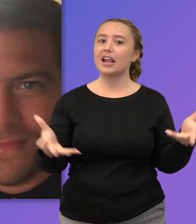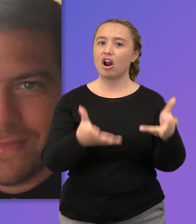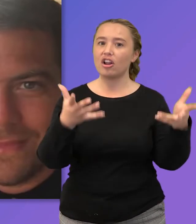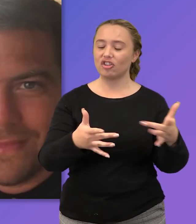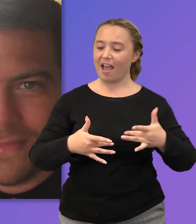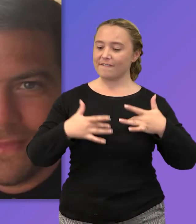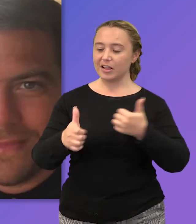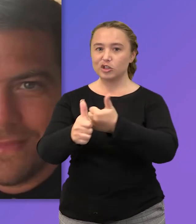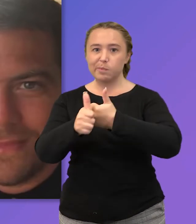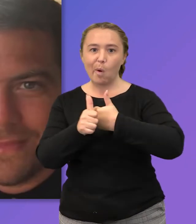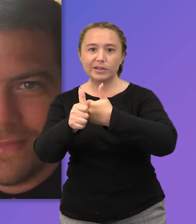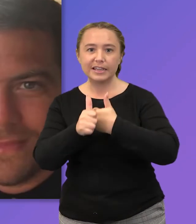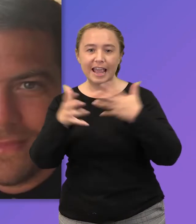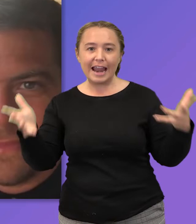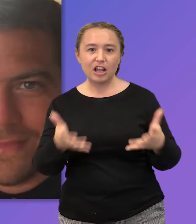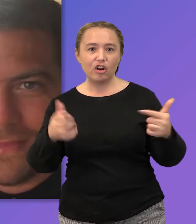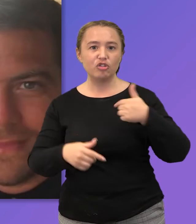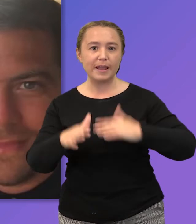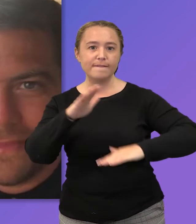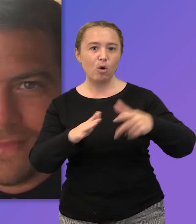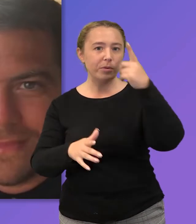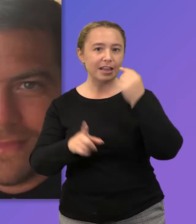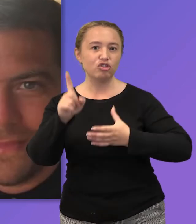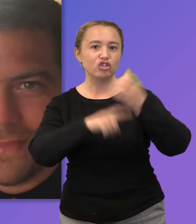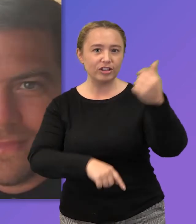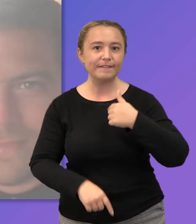there's a real feeling of support and encouragement to allow me to reach my full potential.